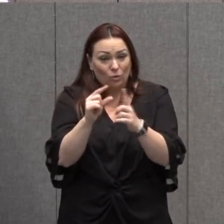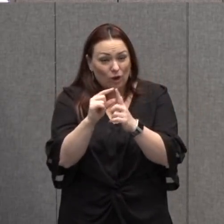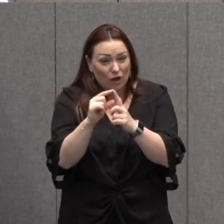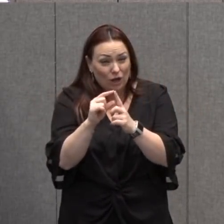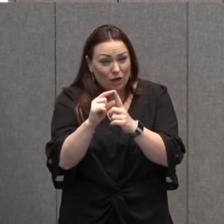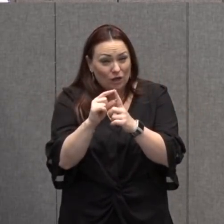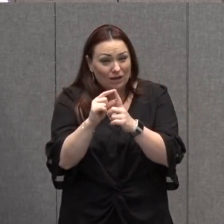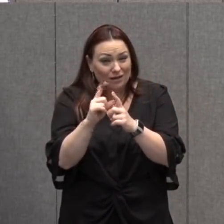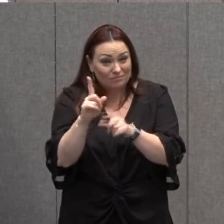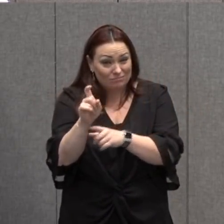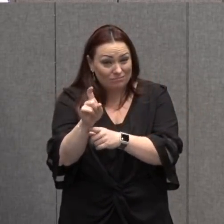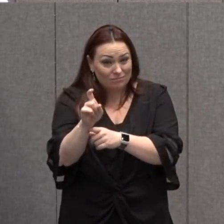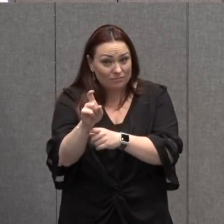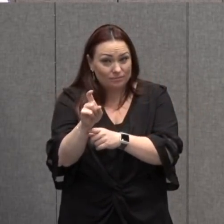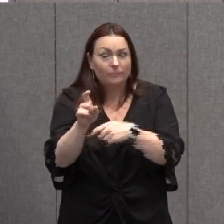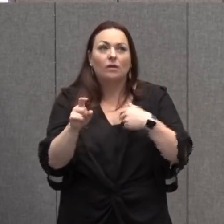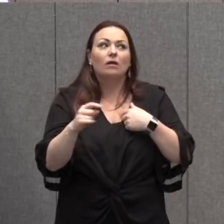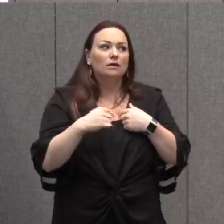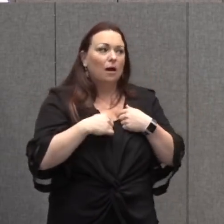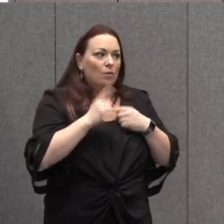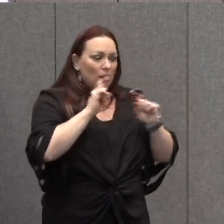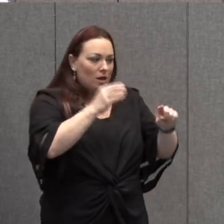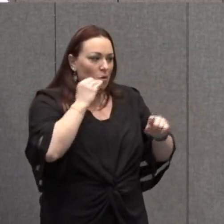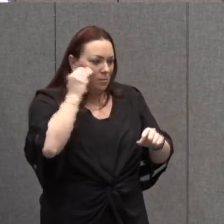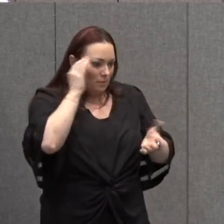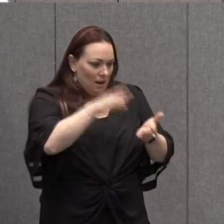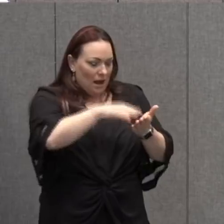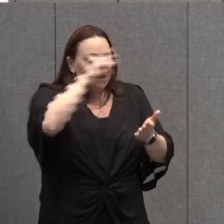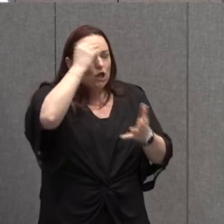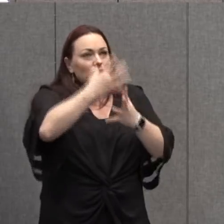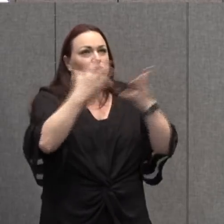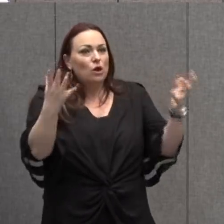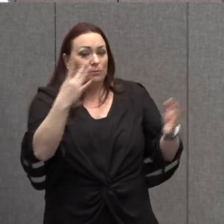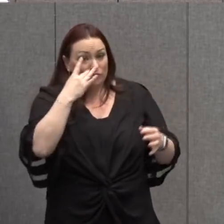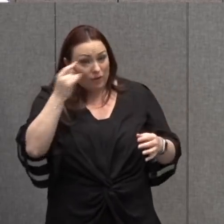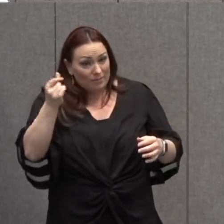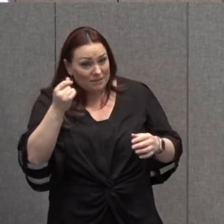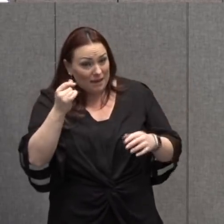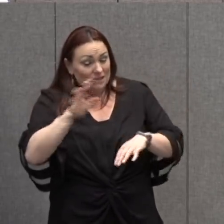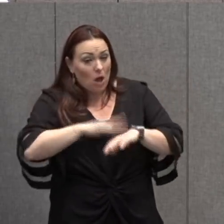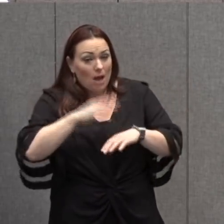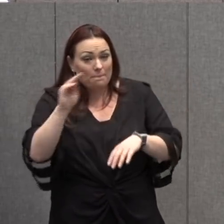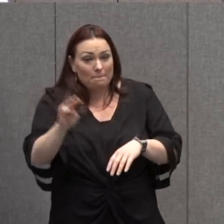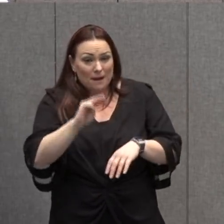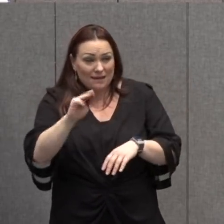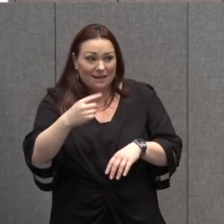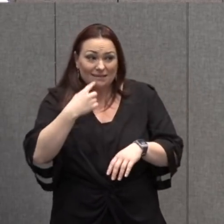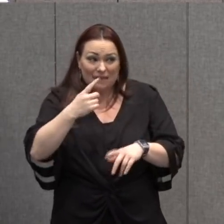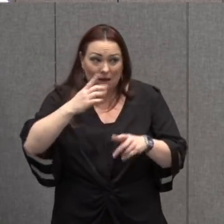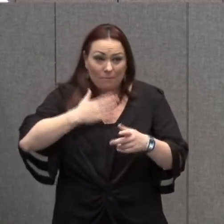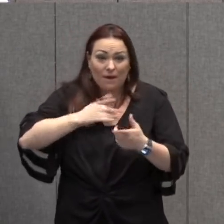I even went home, I learned so much from Ms. Maes on Monday, I had to go home and tell my friend